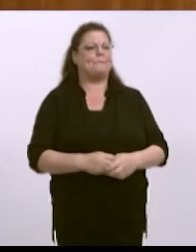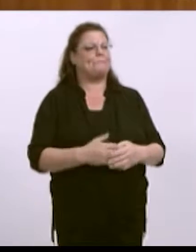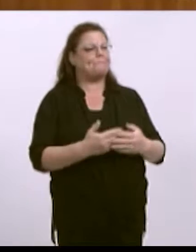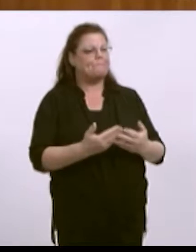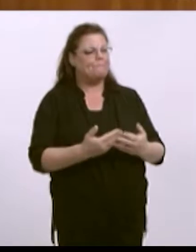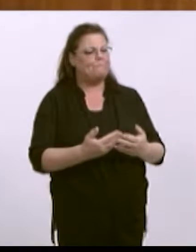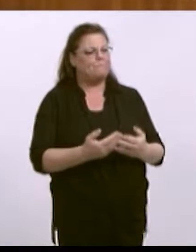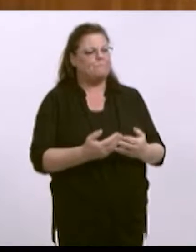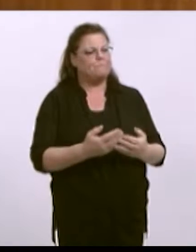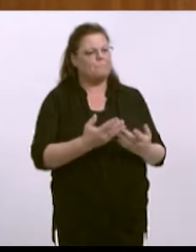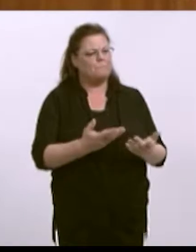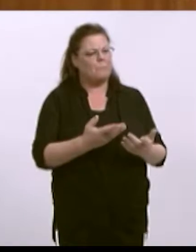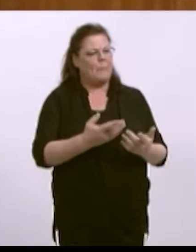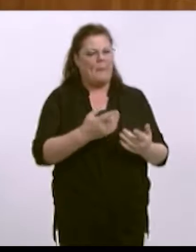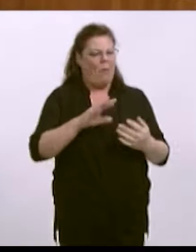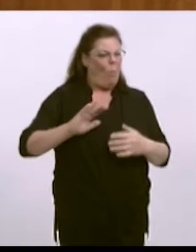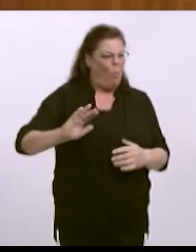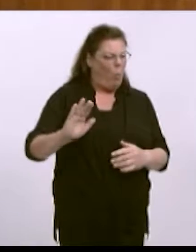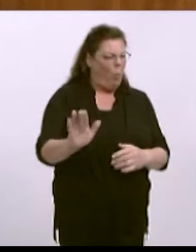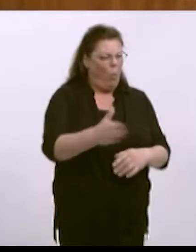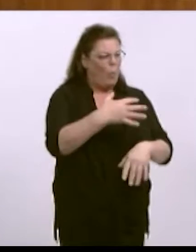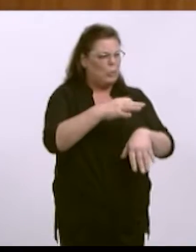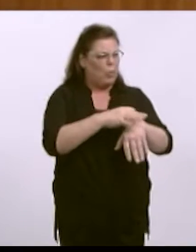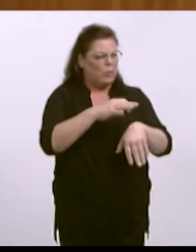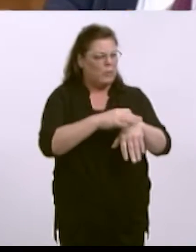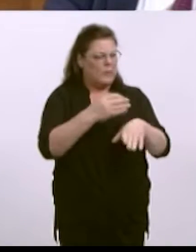think that we will be able to train every doctor that practises in Wales. Five per cent